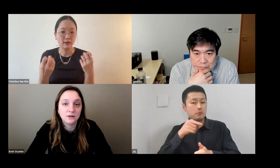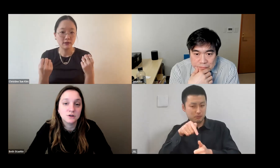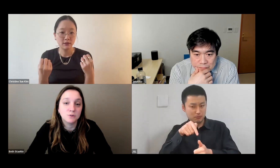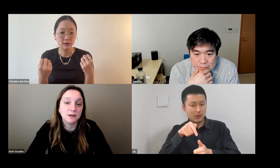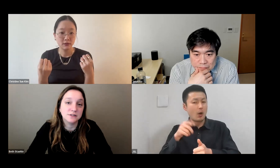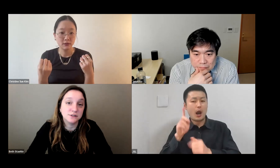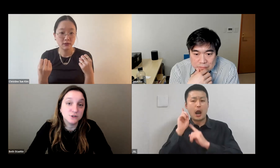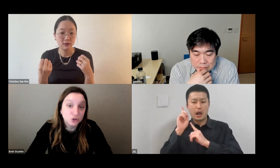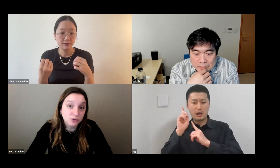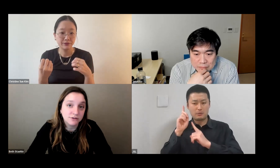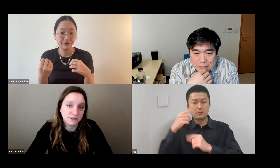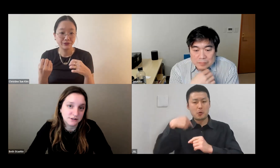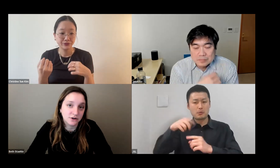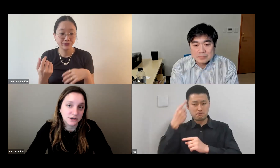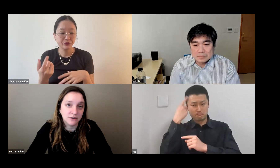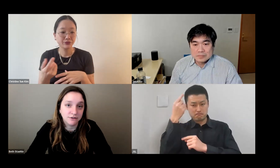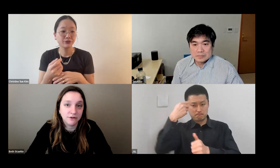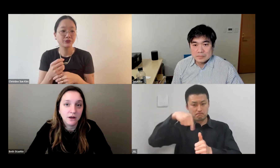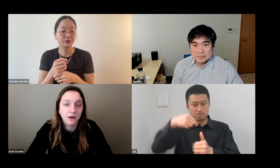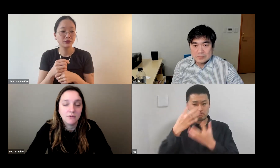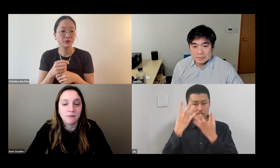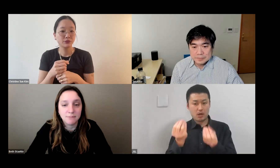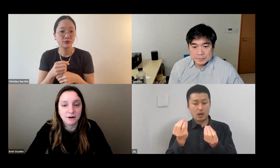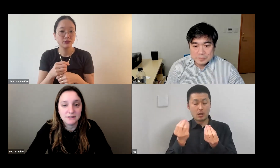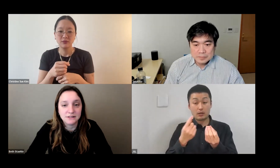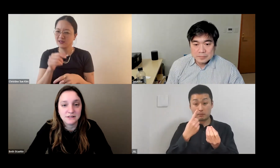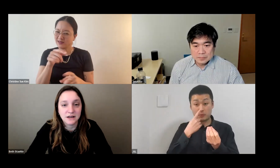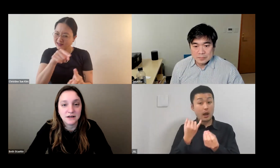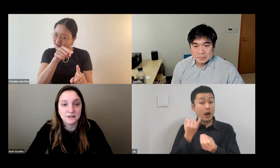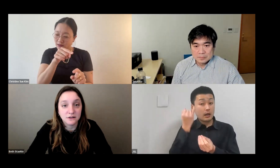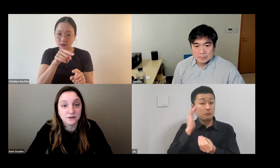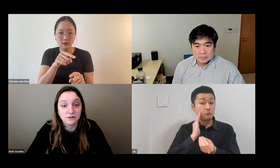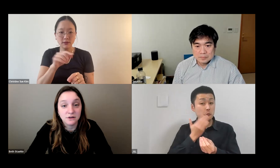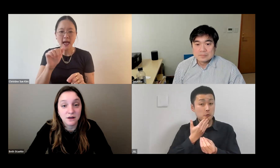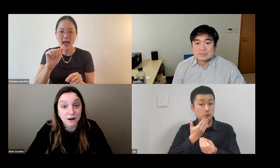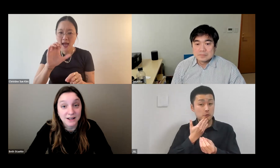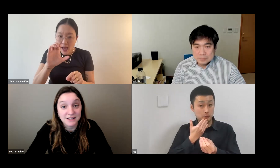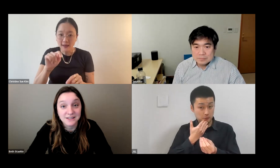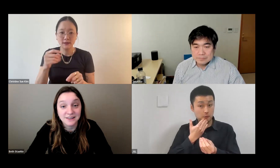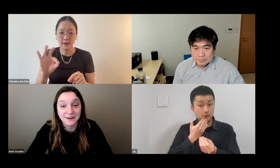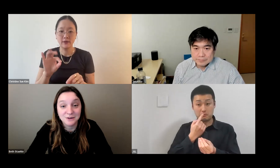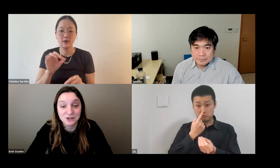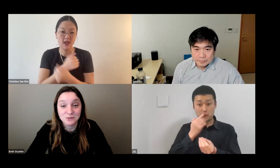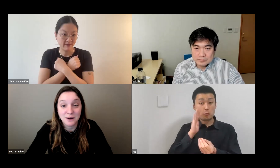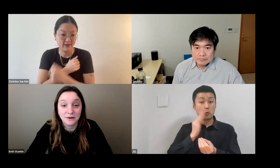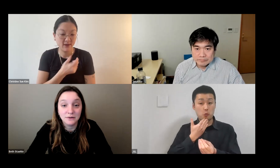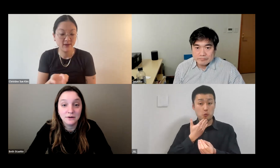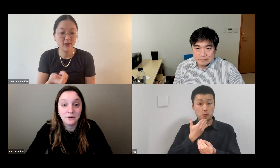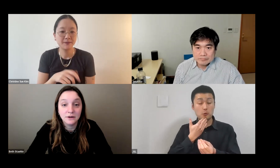So because the two of us are deaf, my parents decided to learn American Sign language as well.